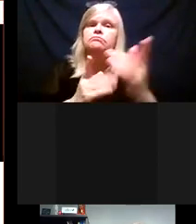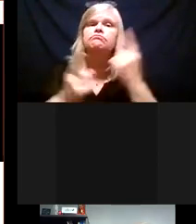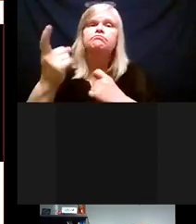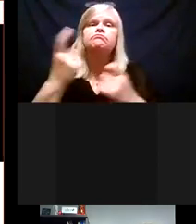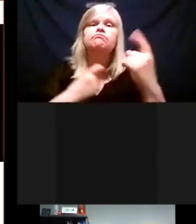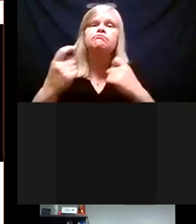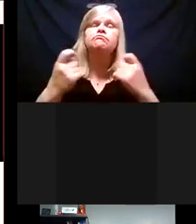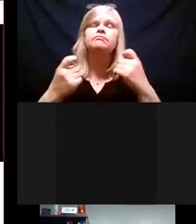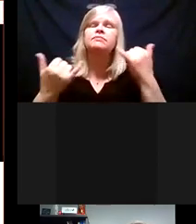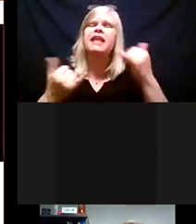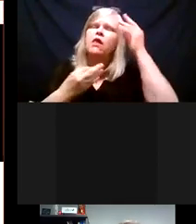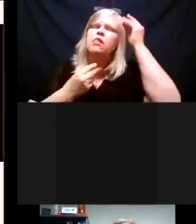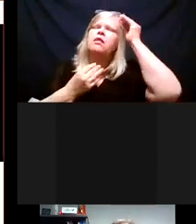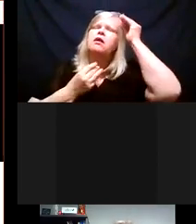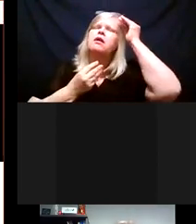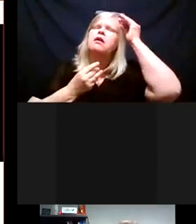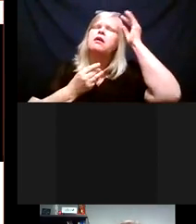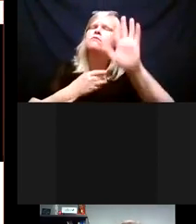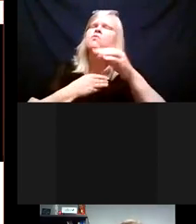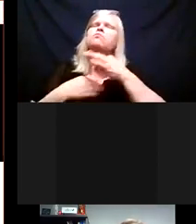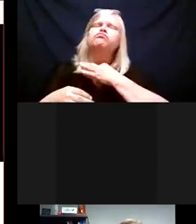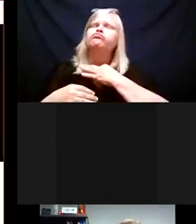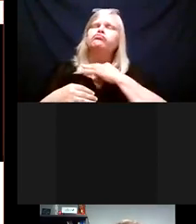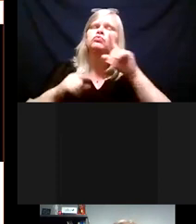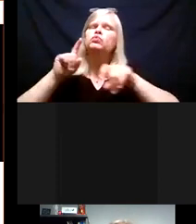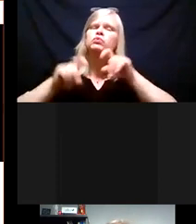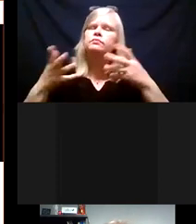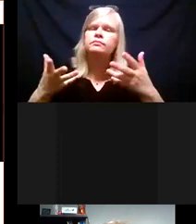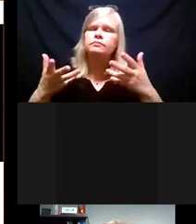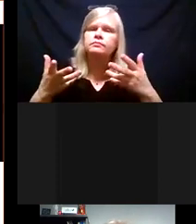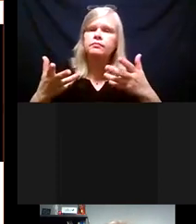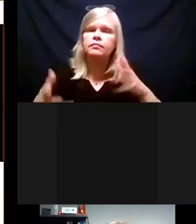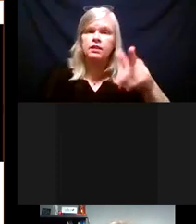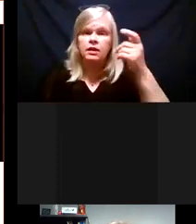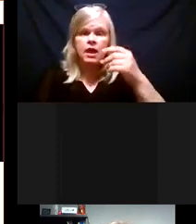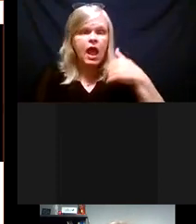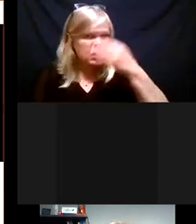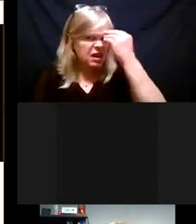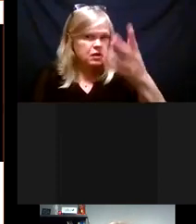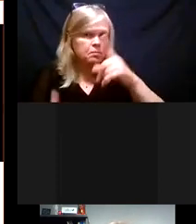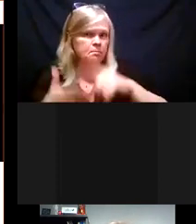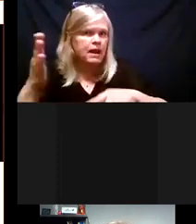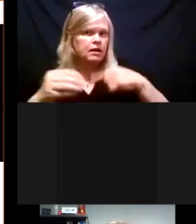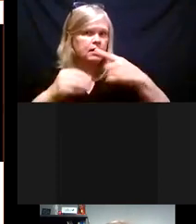THINKING OF YOUR QUESTIONS. BUT I ALSO TOO WANT TO REMIND YOU OF WHAT OUR GRANT CURRENTLY COVERS.